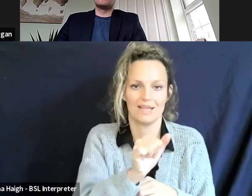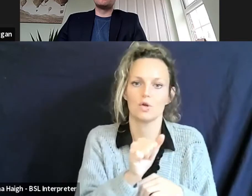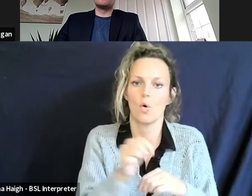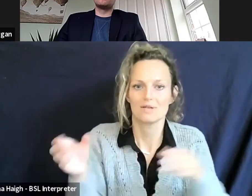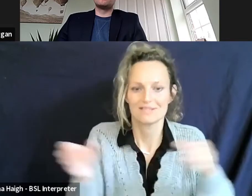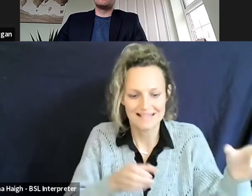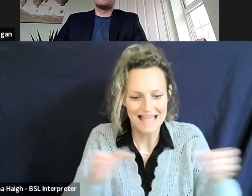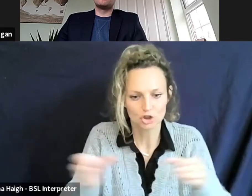I can see two in our chatbox, Ian may have popped up the disability matters how we can support you during your